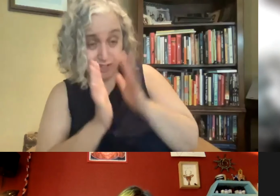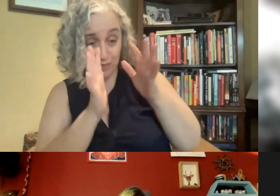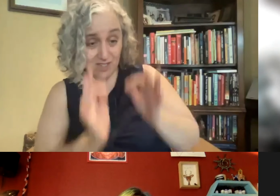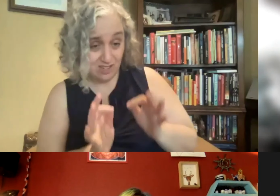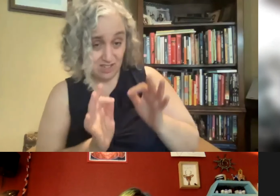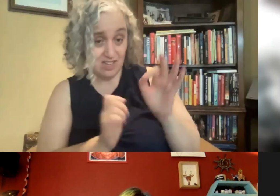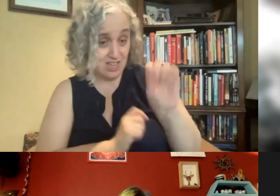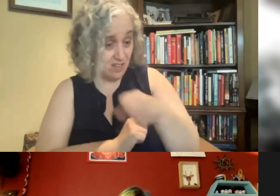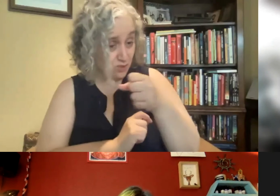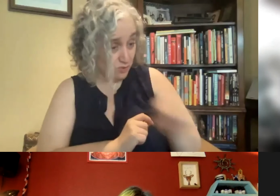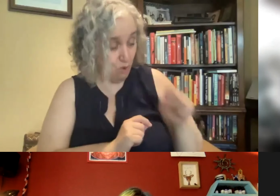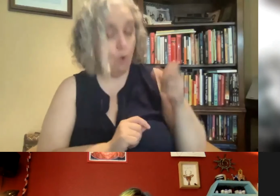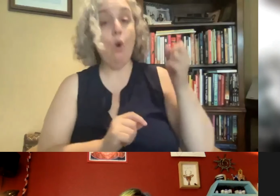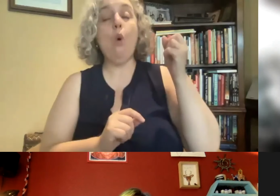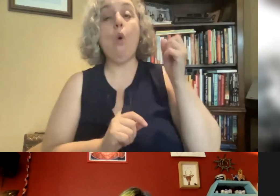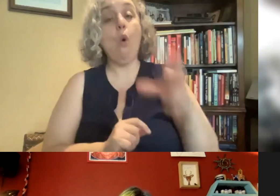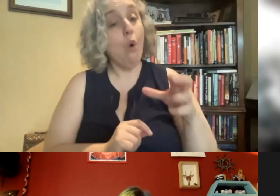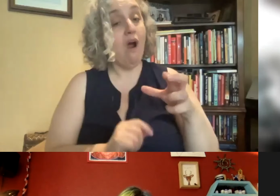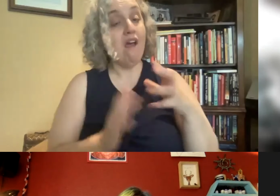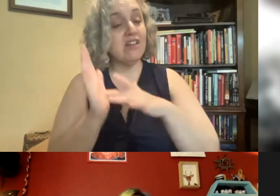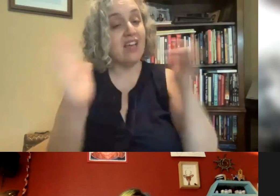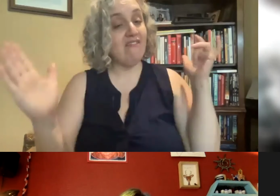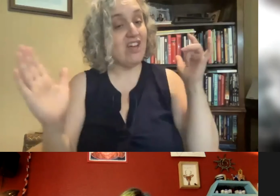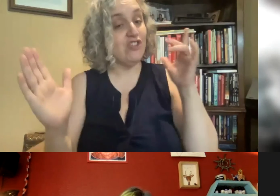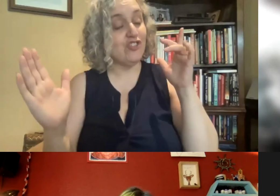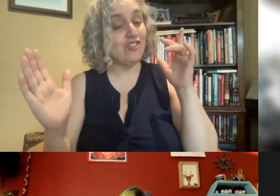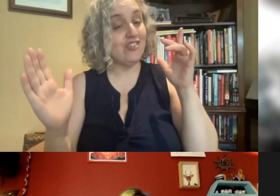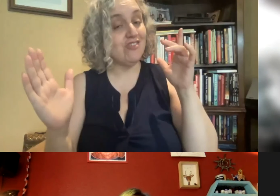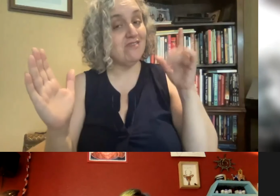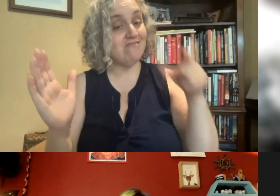or are you using me to whitewash something? That to say, yes,